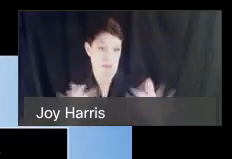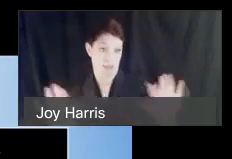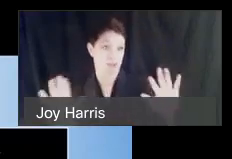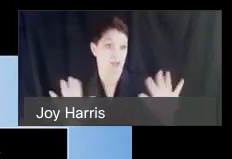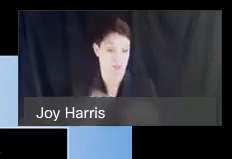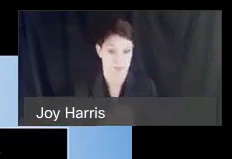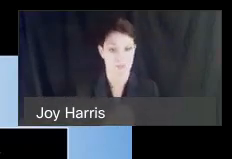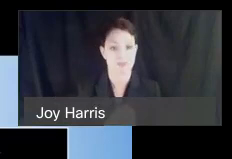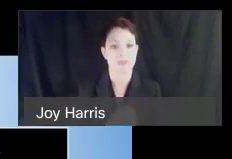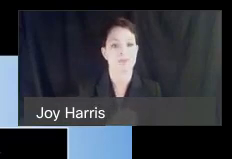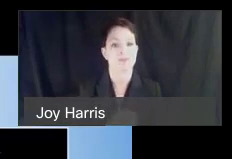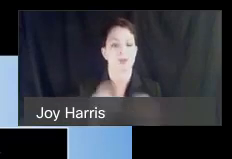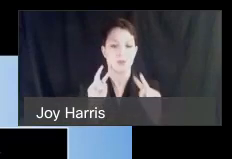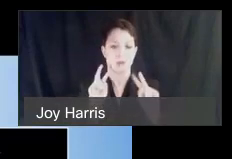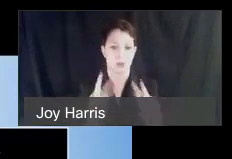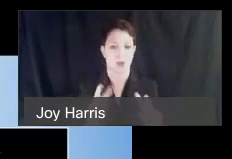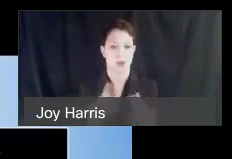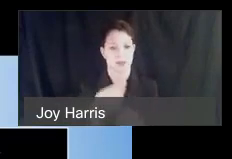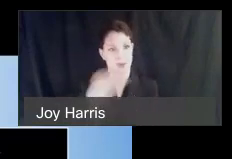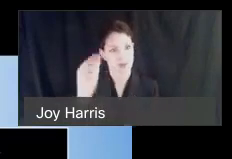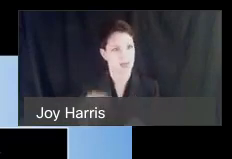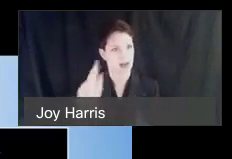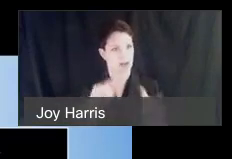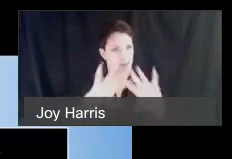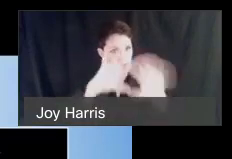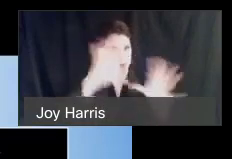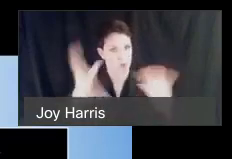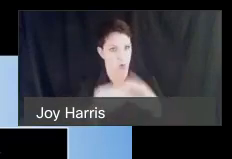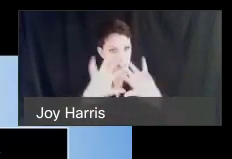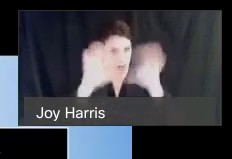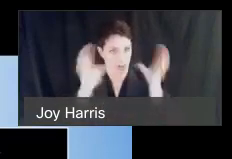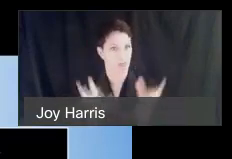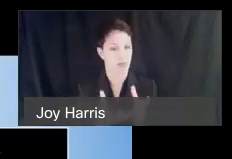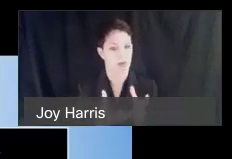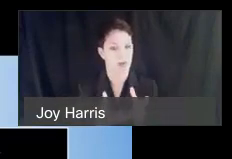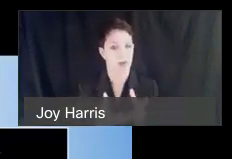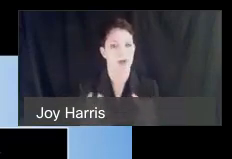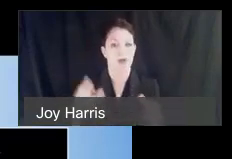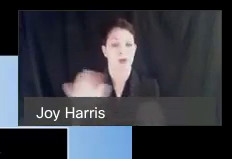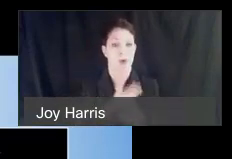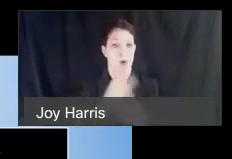at that as a percent of our population, if we take the entire population into account,